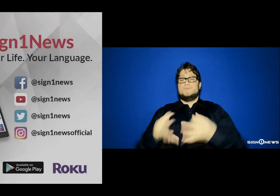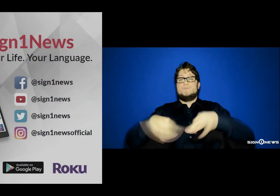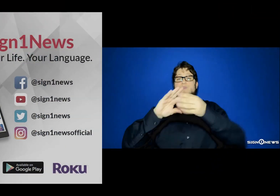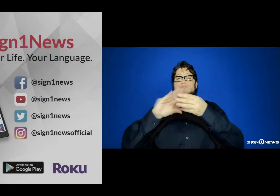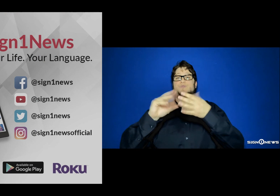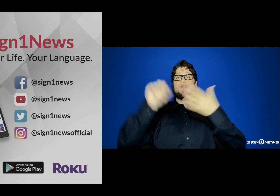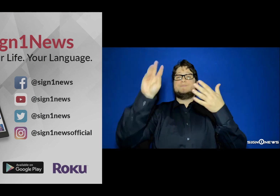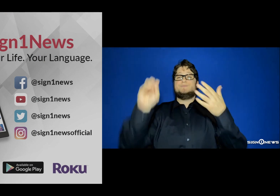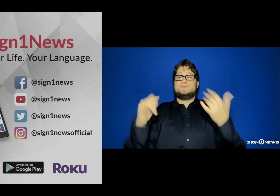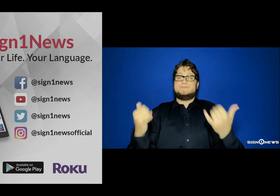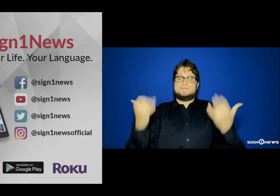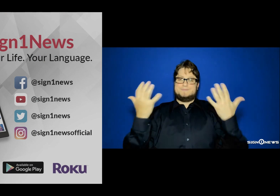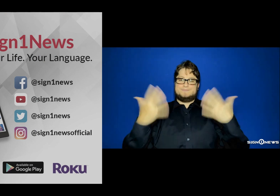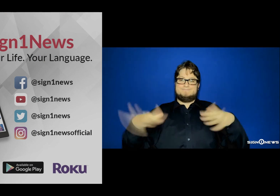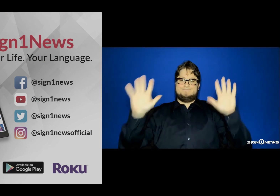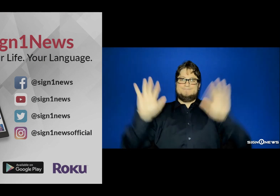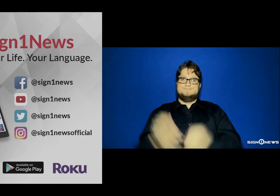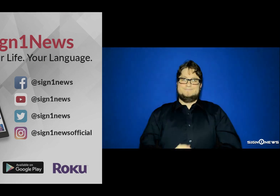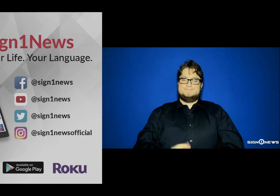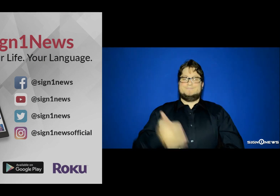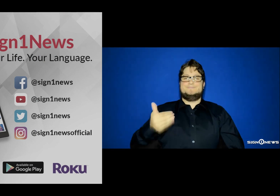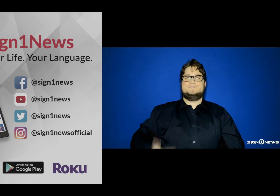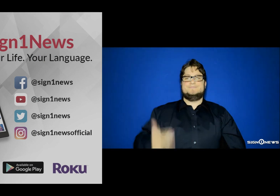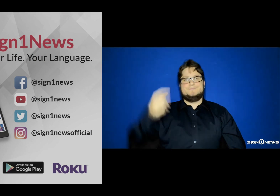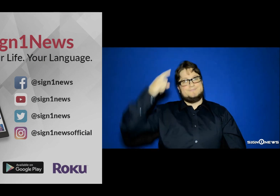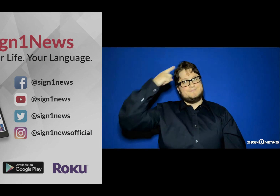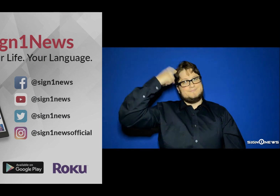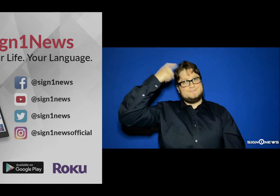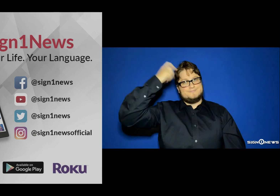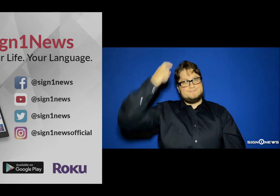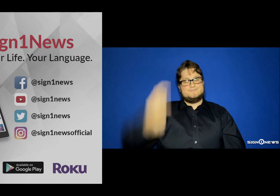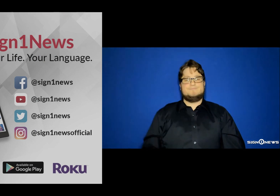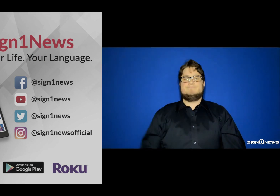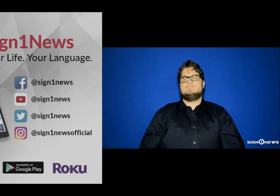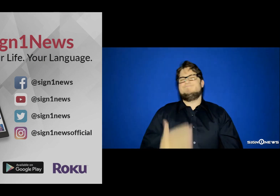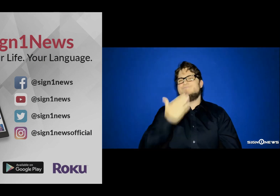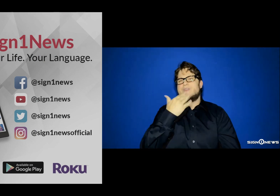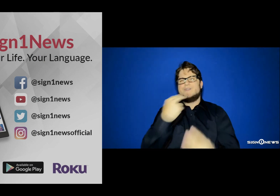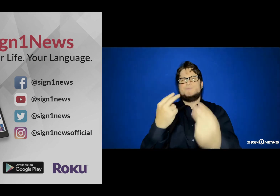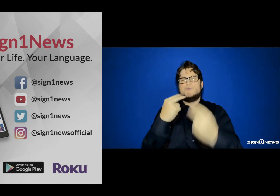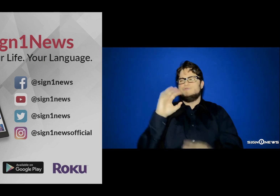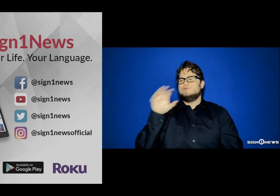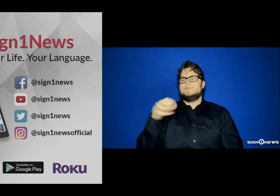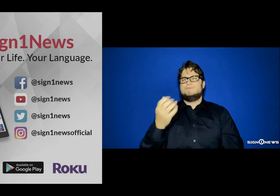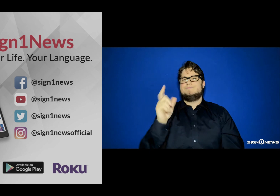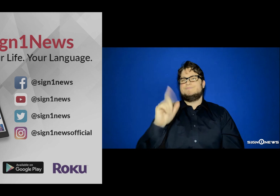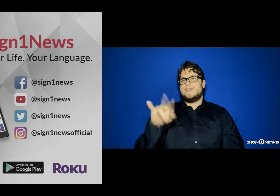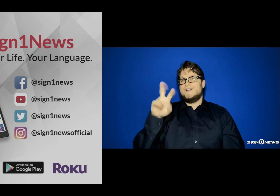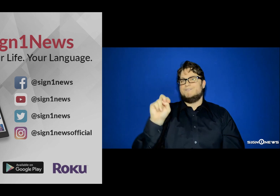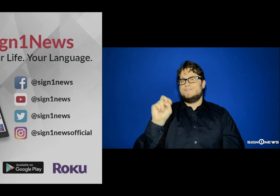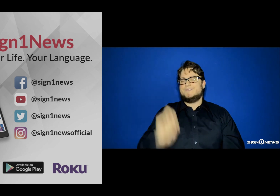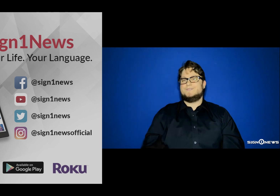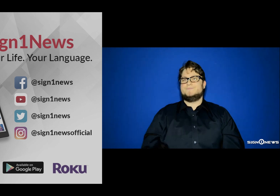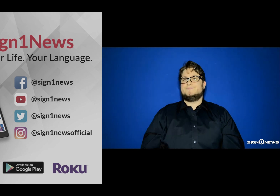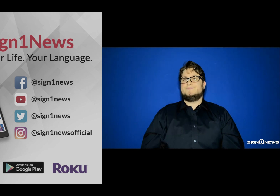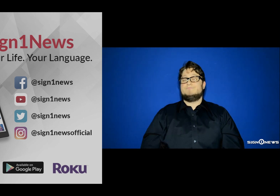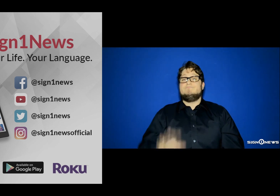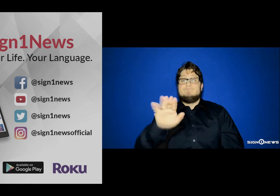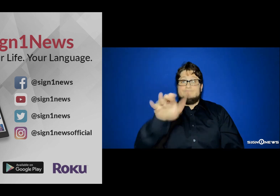And those are your top stories for today. I'm Jethro Wooddall. Thank you for watching Sign1News live.